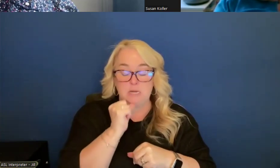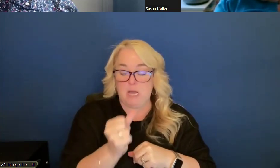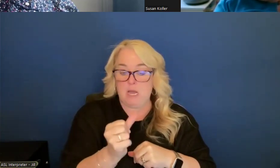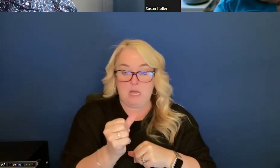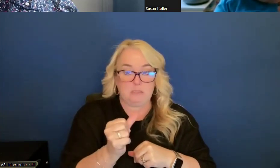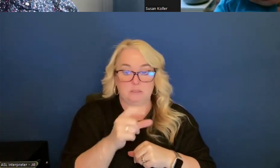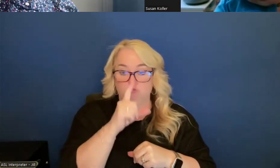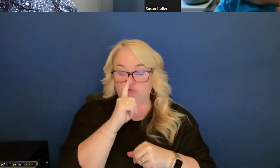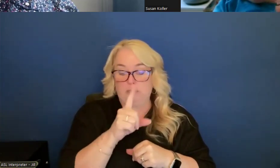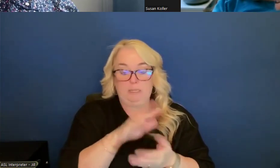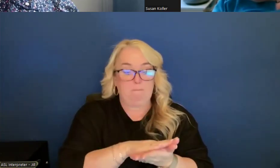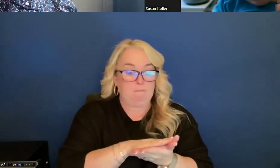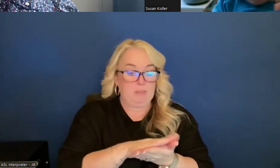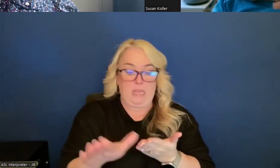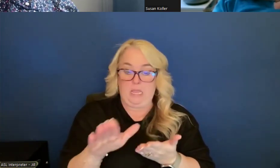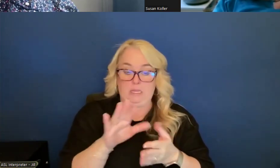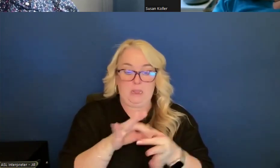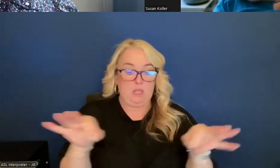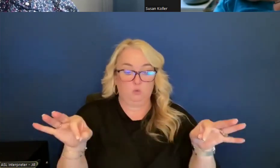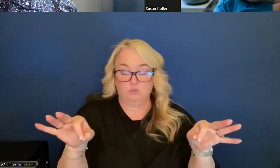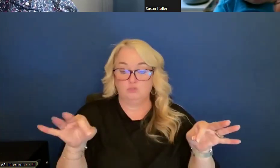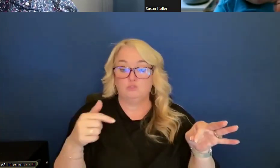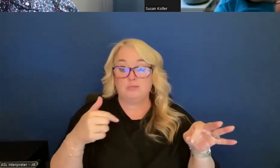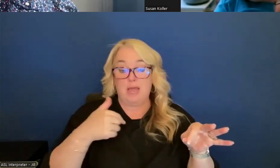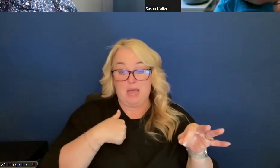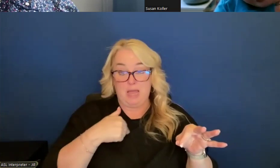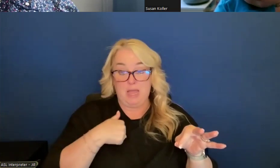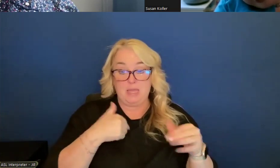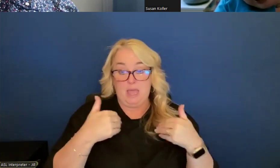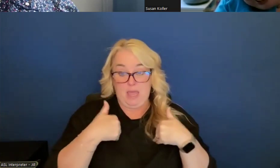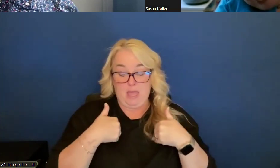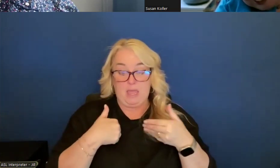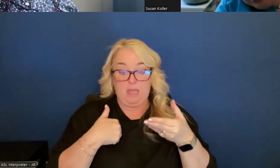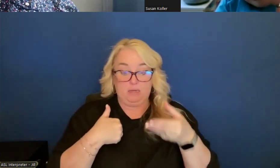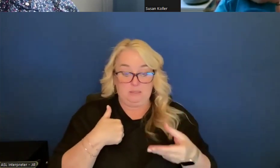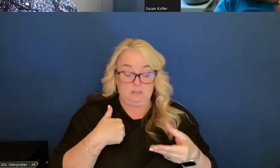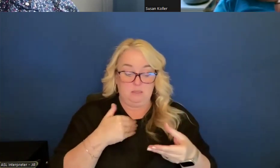language. I was sitting―I had my waiver, my comment document, and